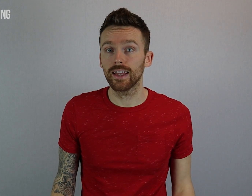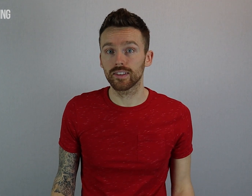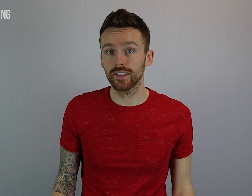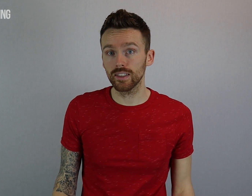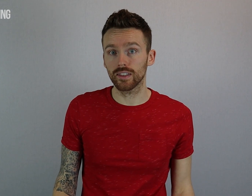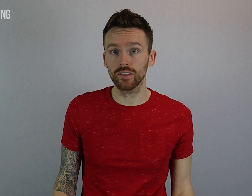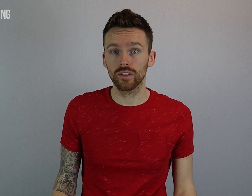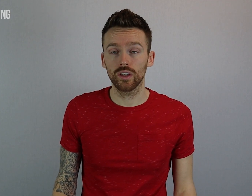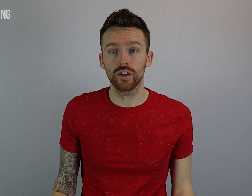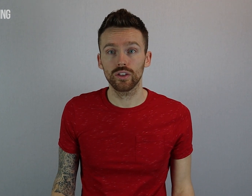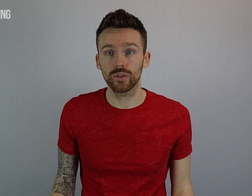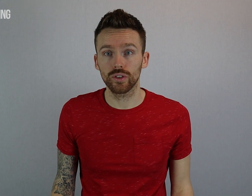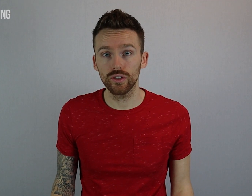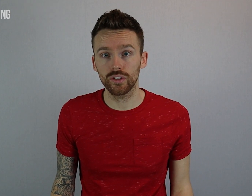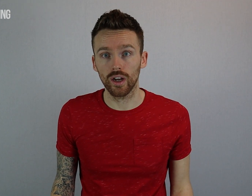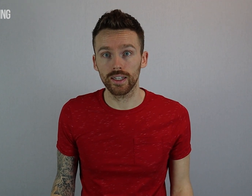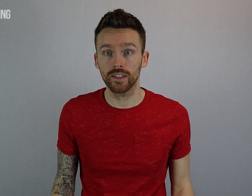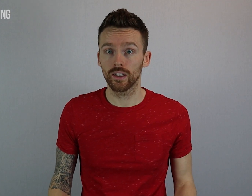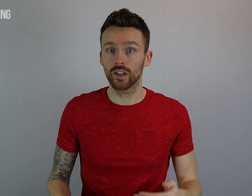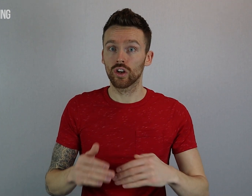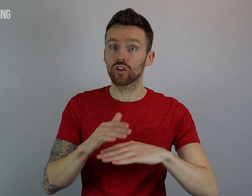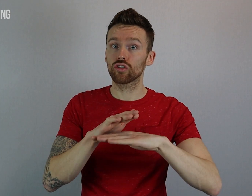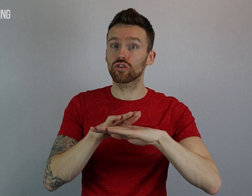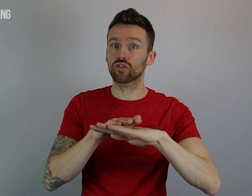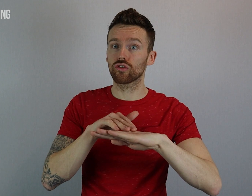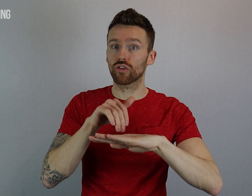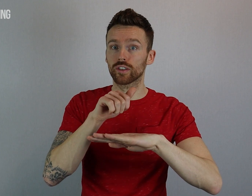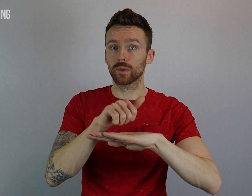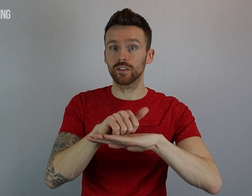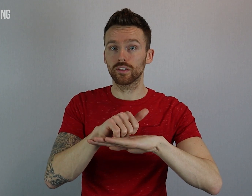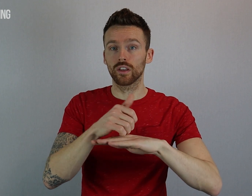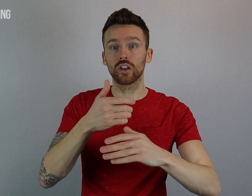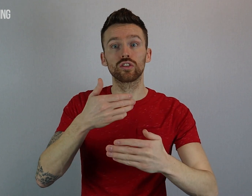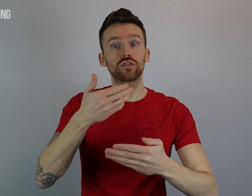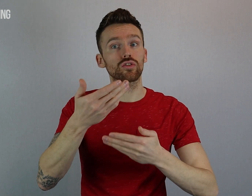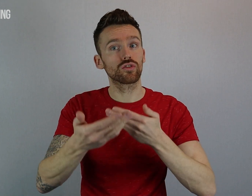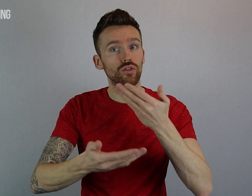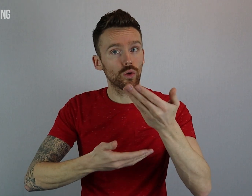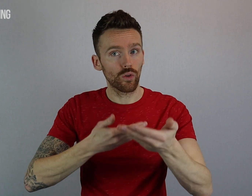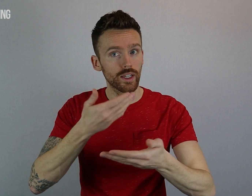In a sentence, you could sign Christmas story